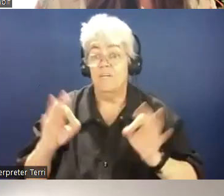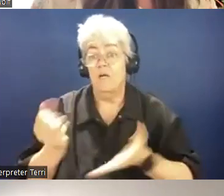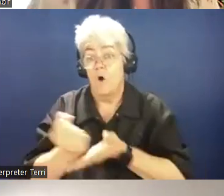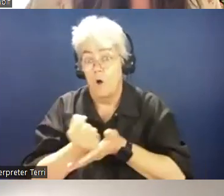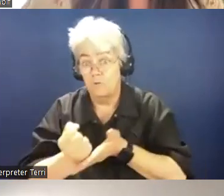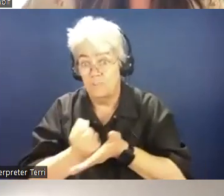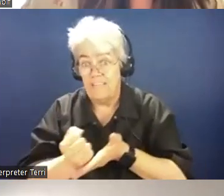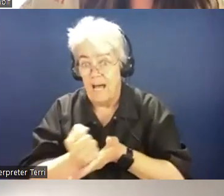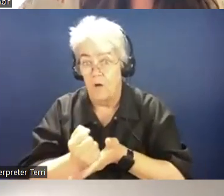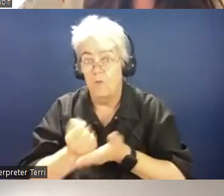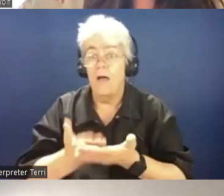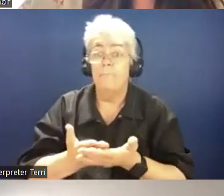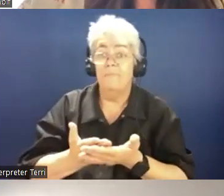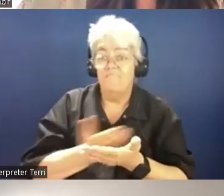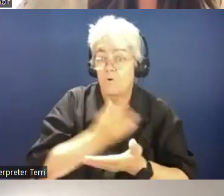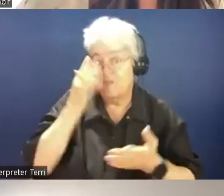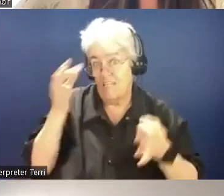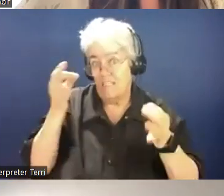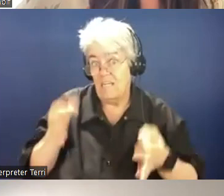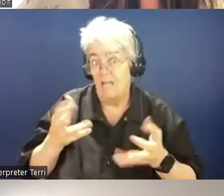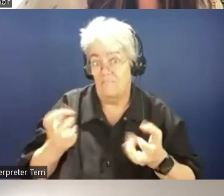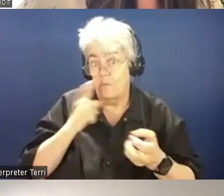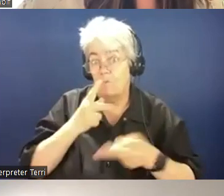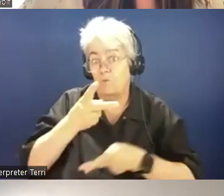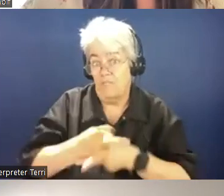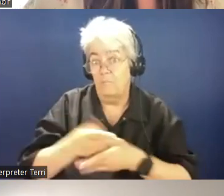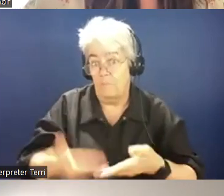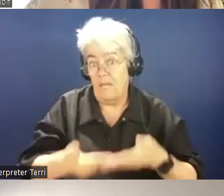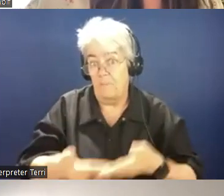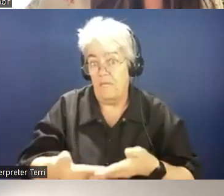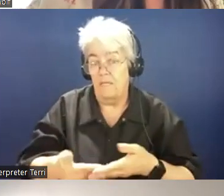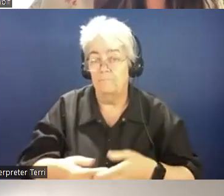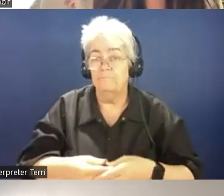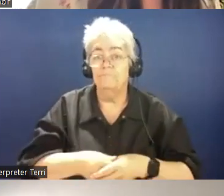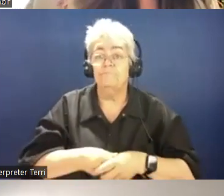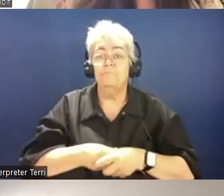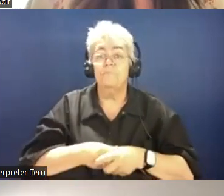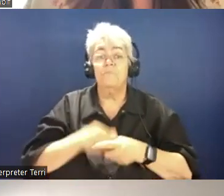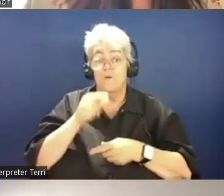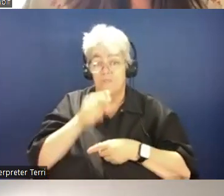or not they are going to keep the pregnancy. So this bill made that accessible for lawsuits.